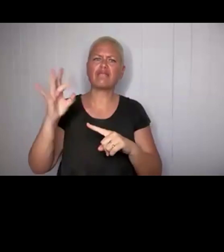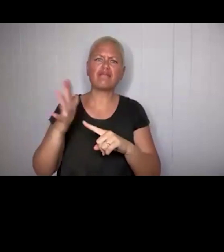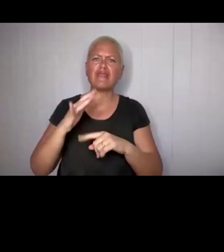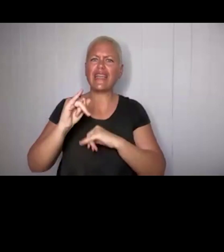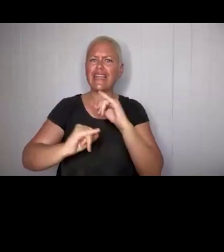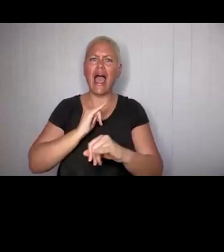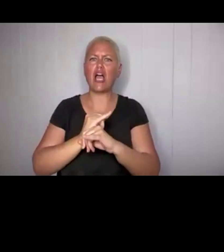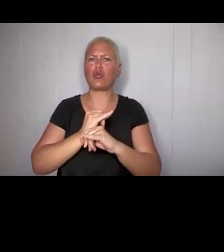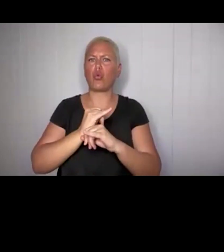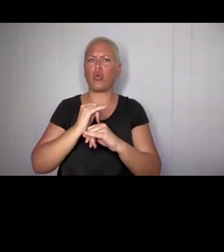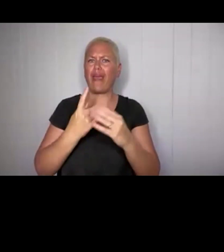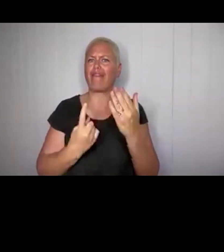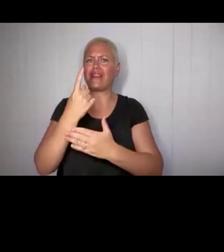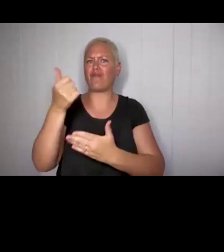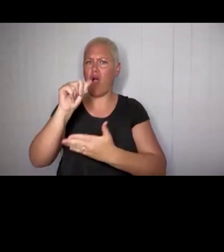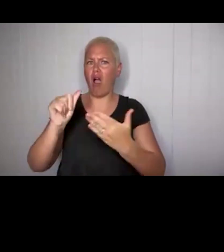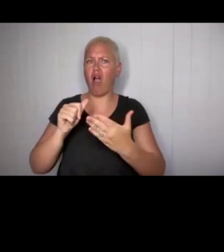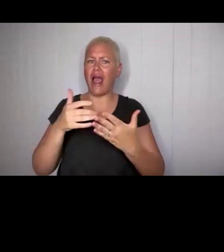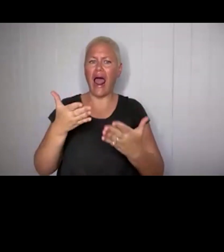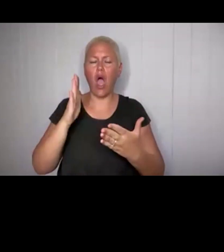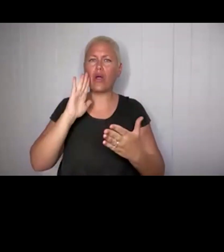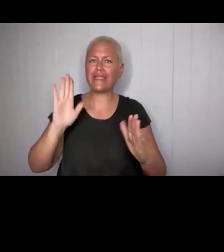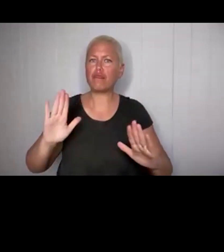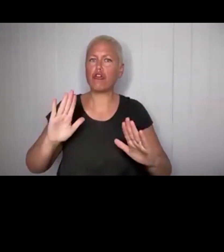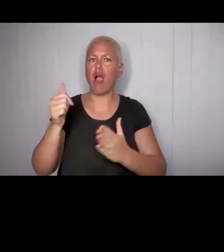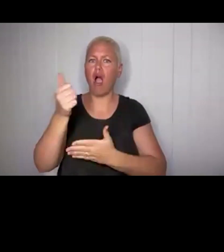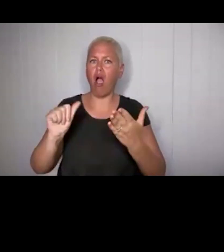arts event that allows Australian contemporary art and stories to be connected to worldwide